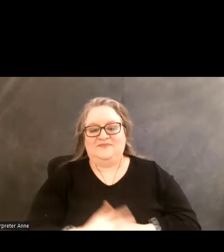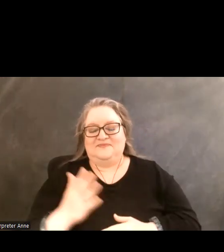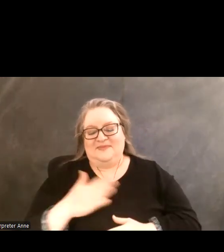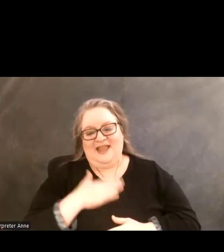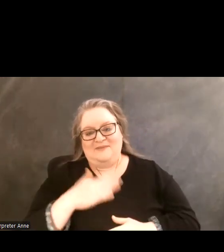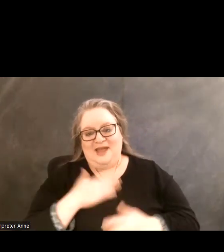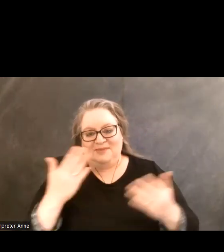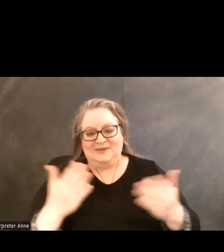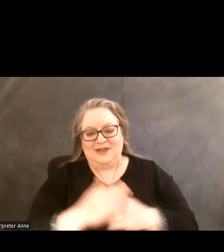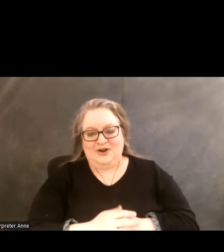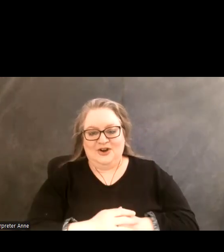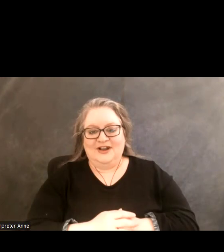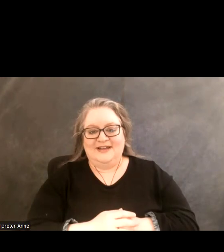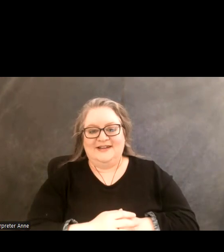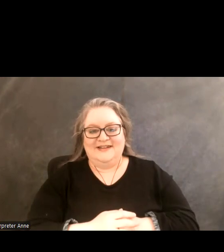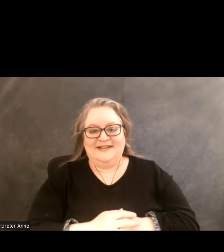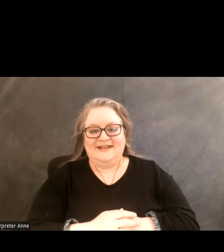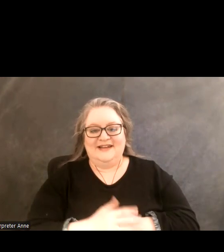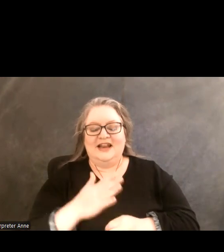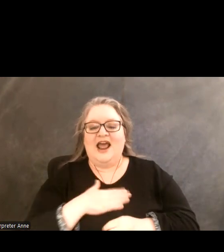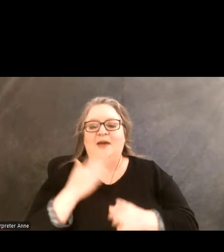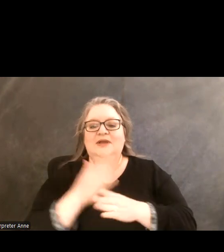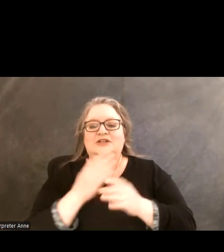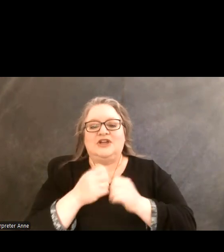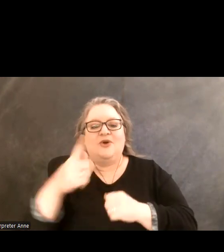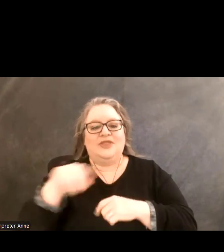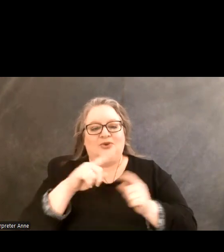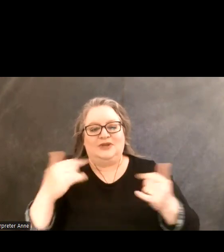here and very happy to share with you all today.